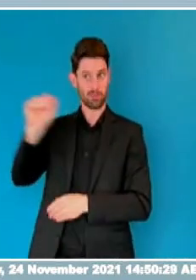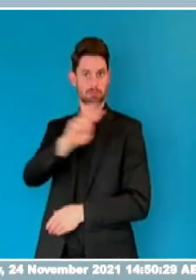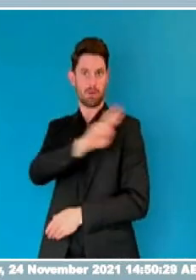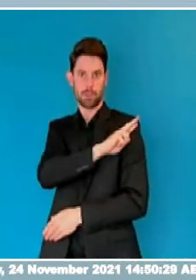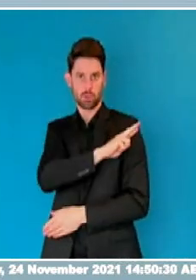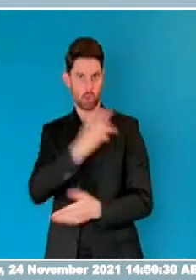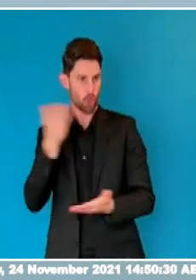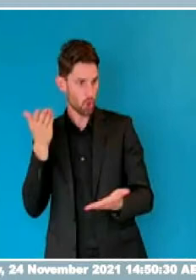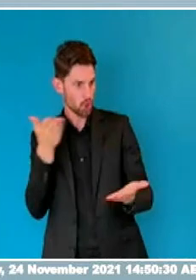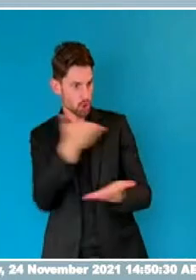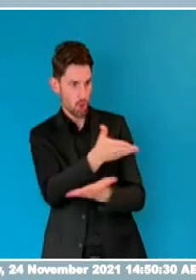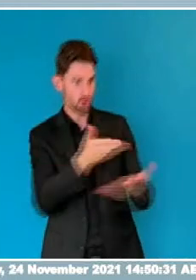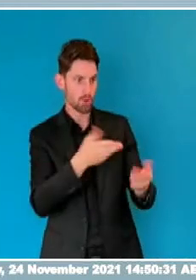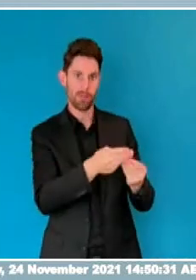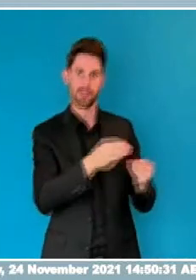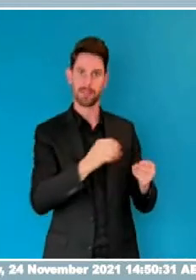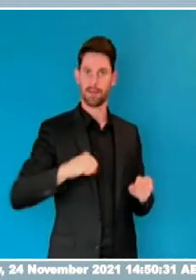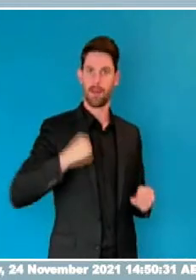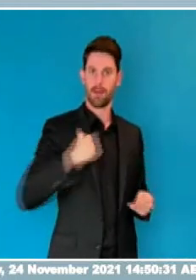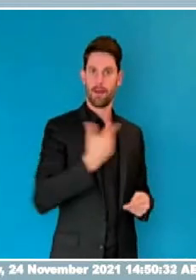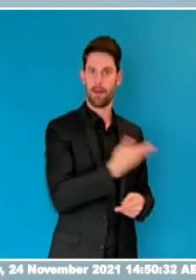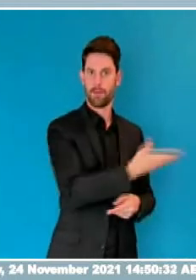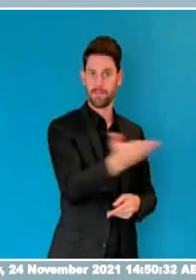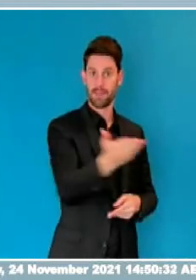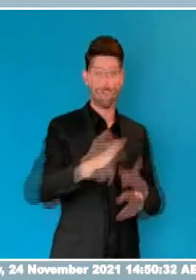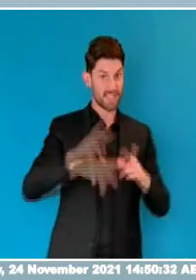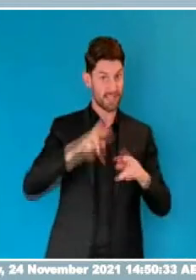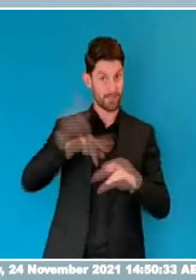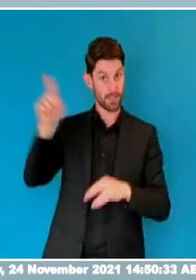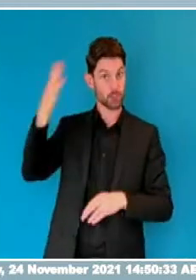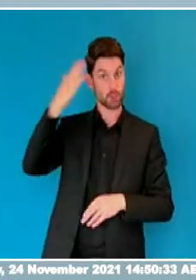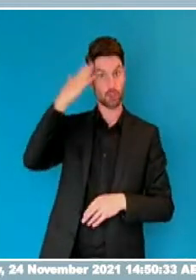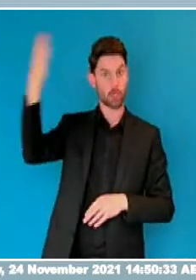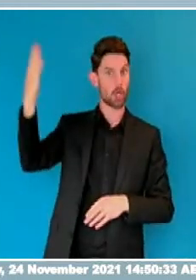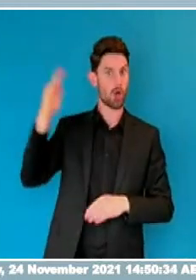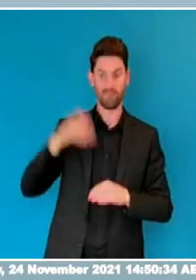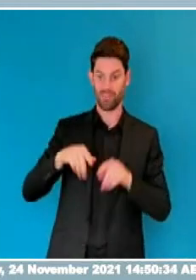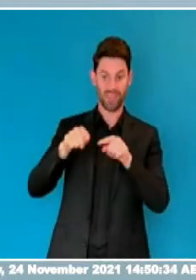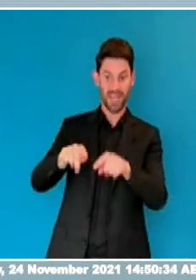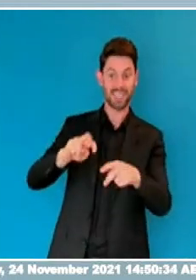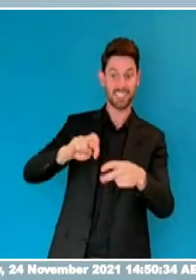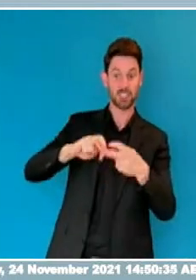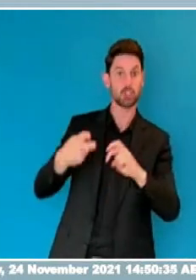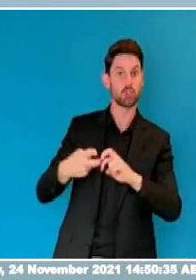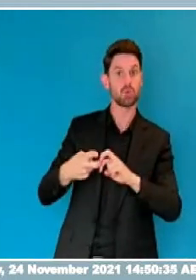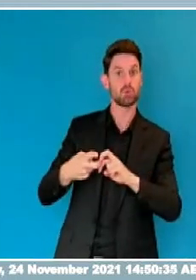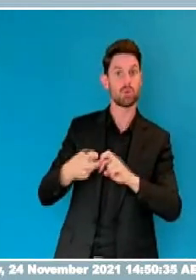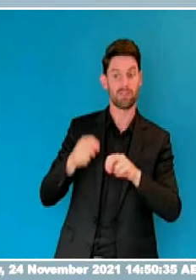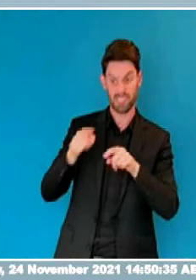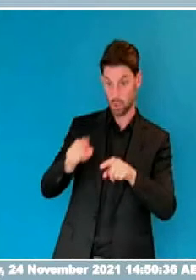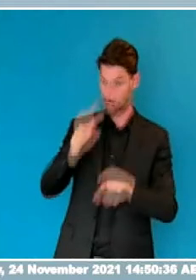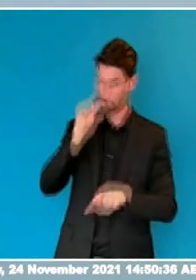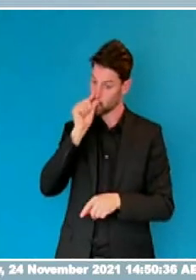If they are not hearing about a particular issue that may have a safety implication,